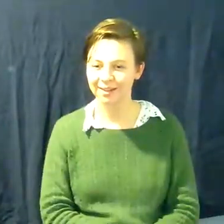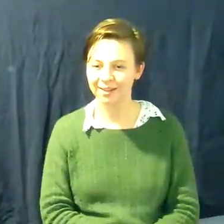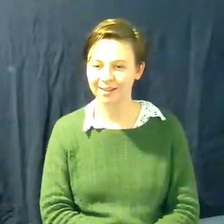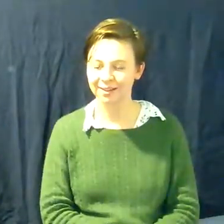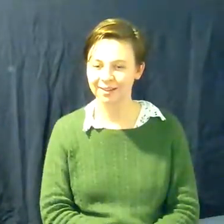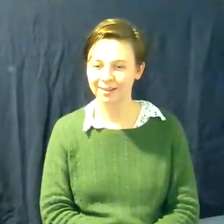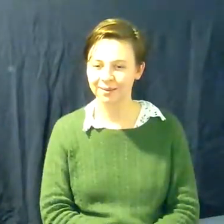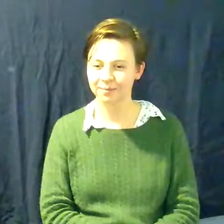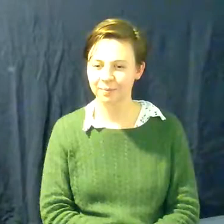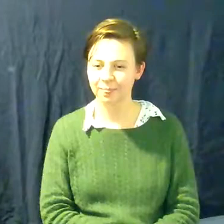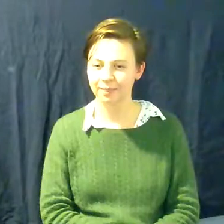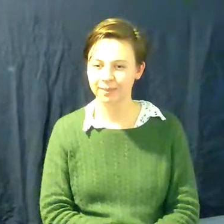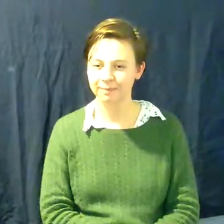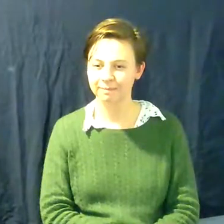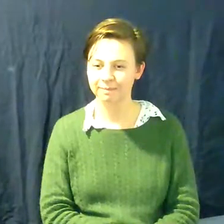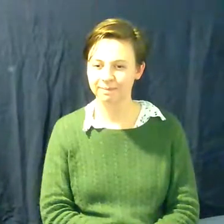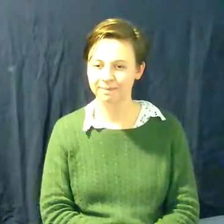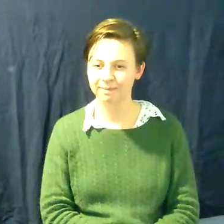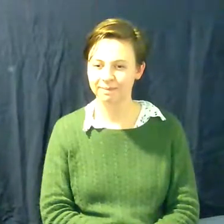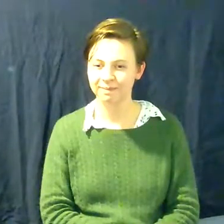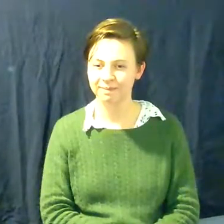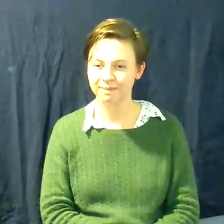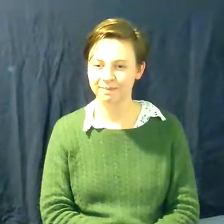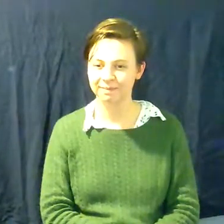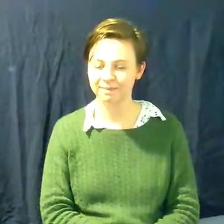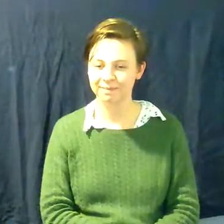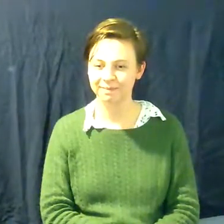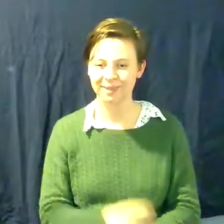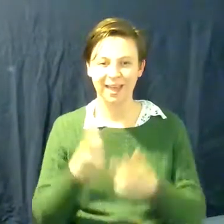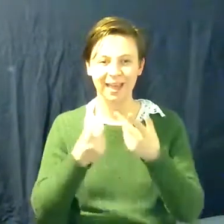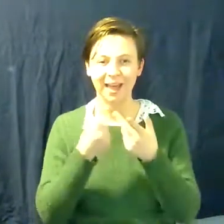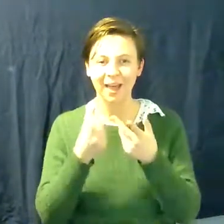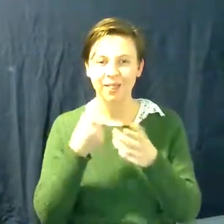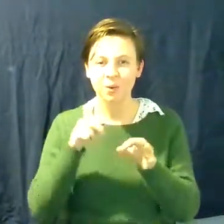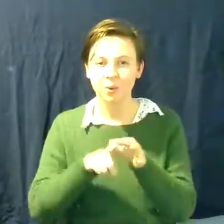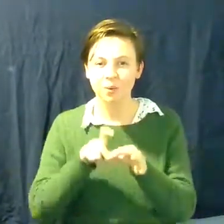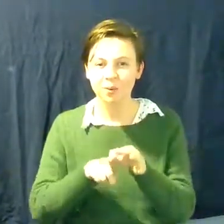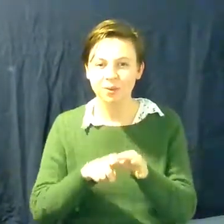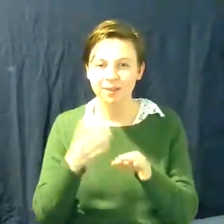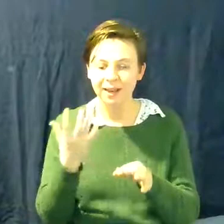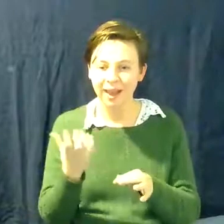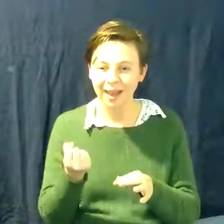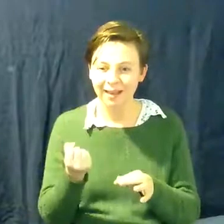David just asked who is baby sitting